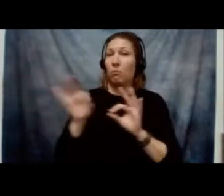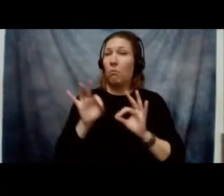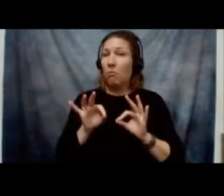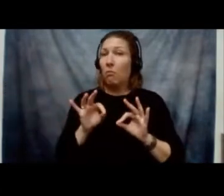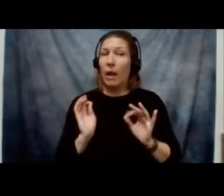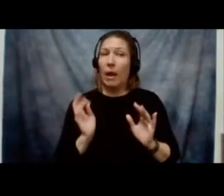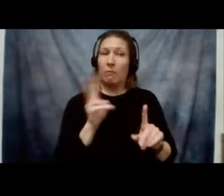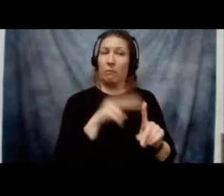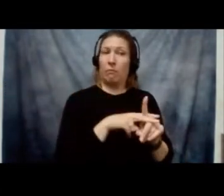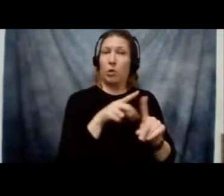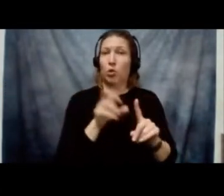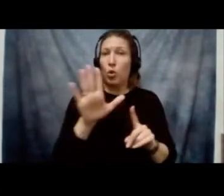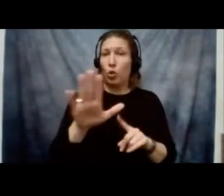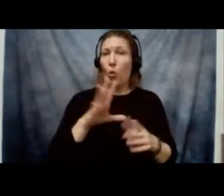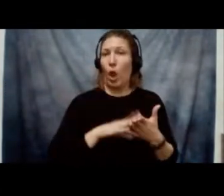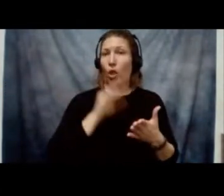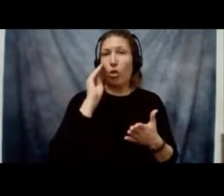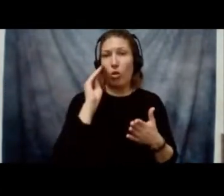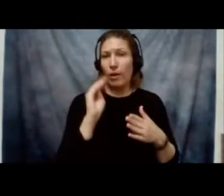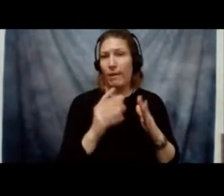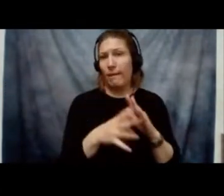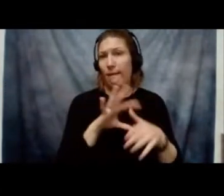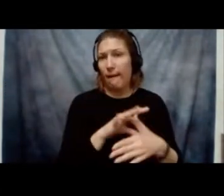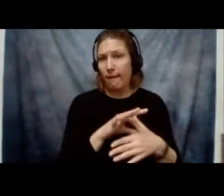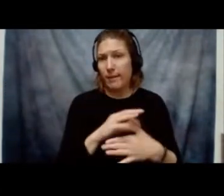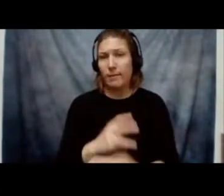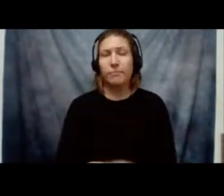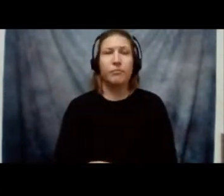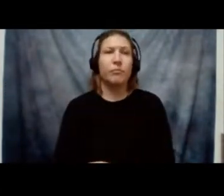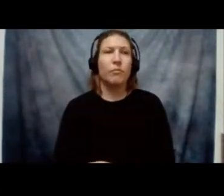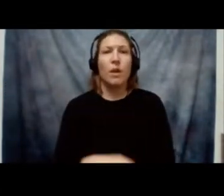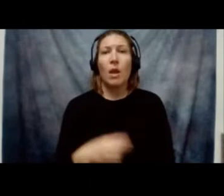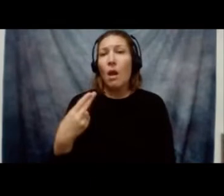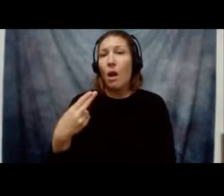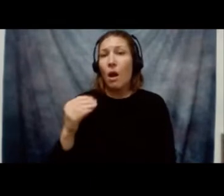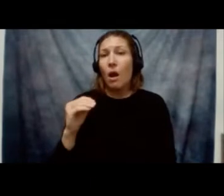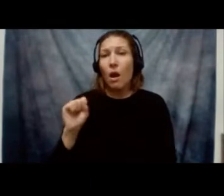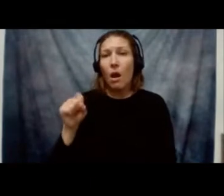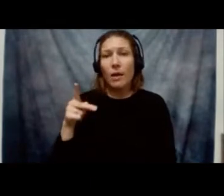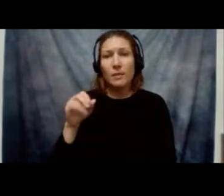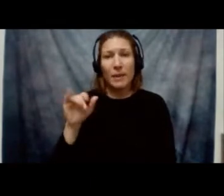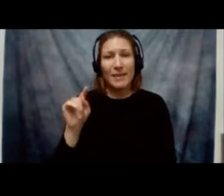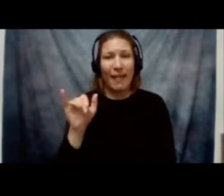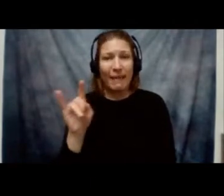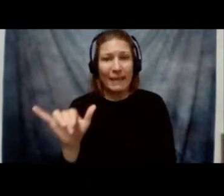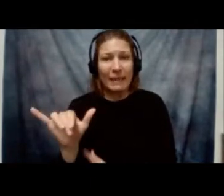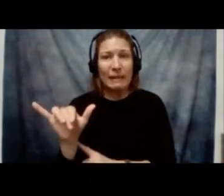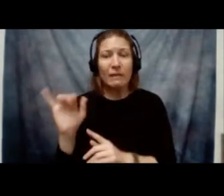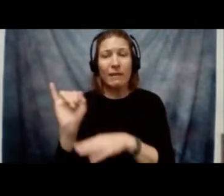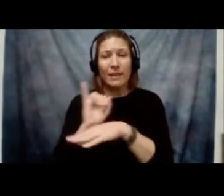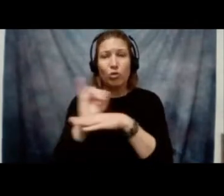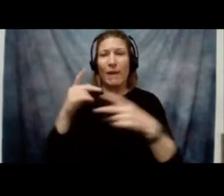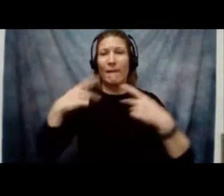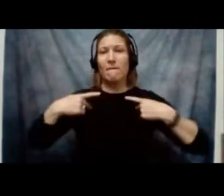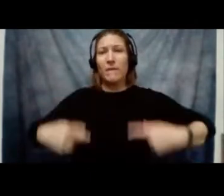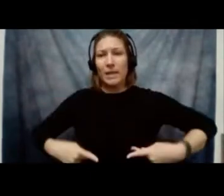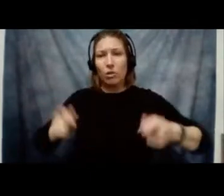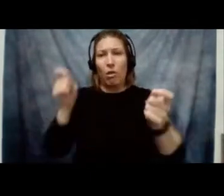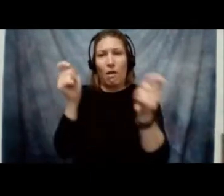industry and look at physical accommodations and design changes that people have made to to improve